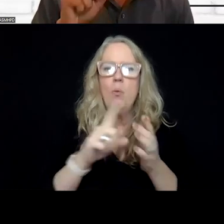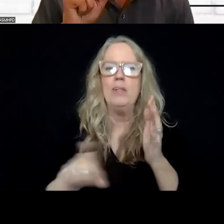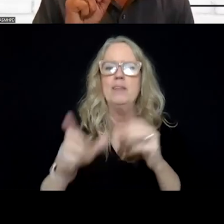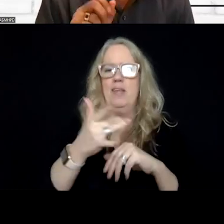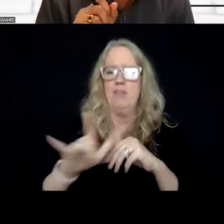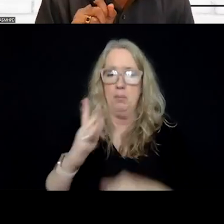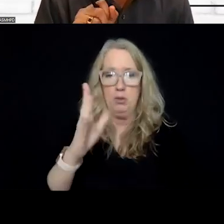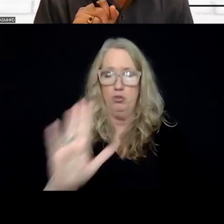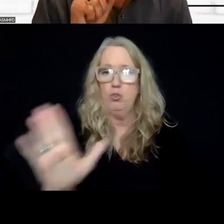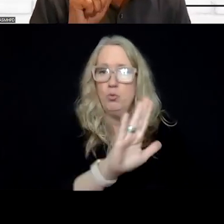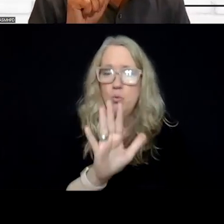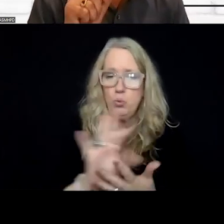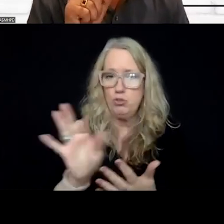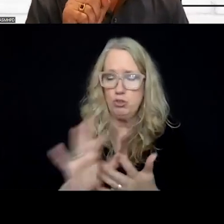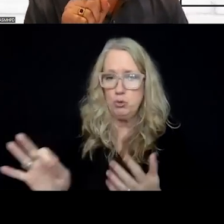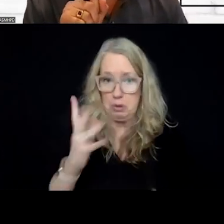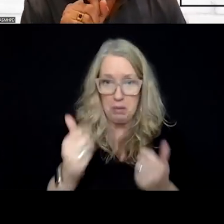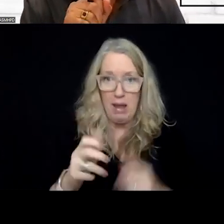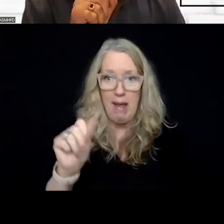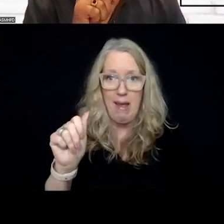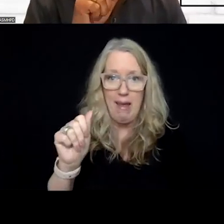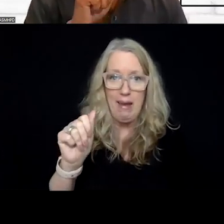YOU ARE TO CHOOSE ONE. A, COORDINATE.